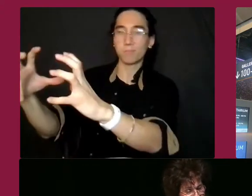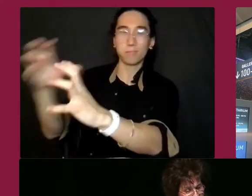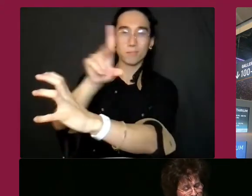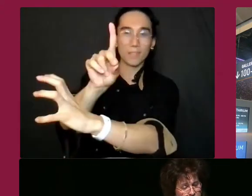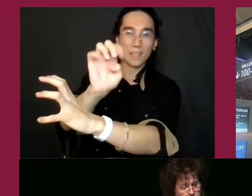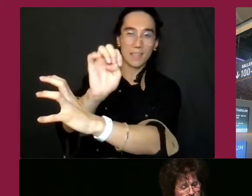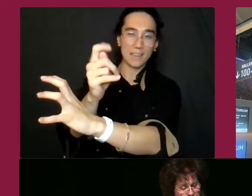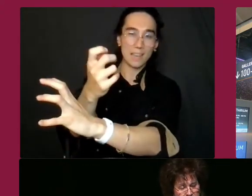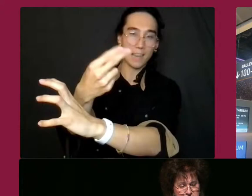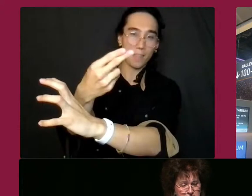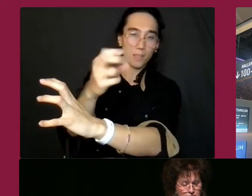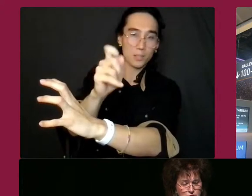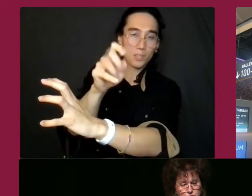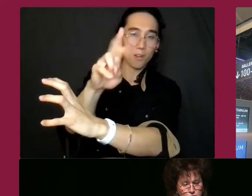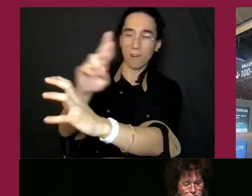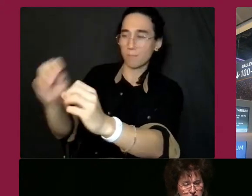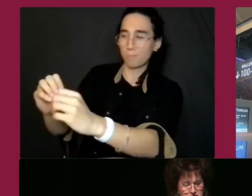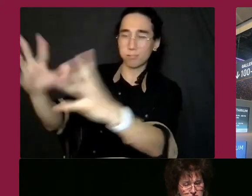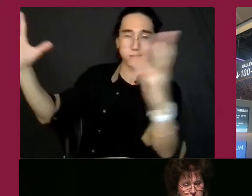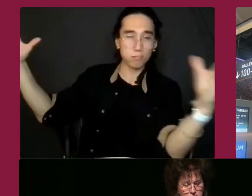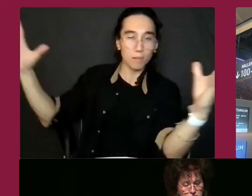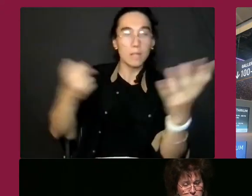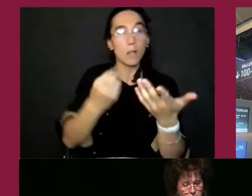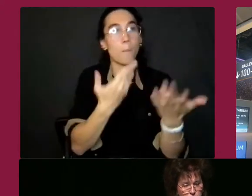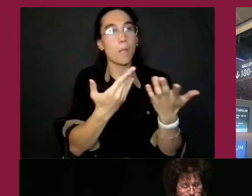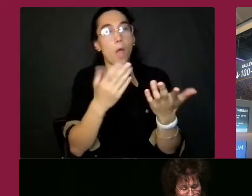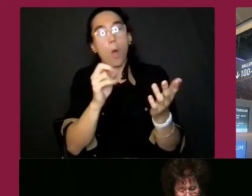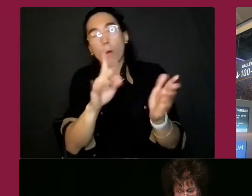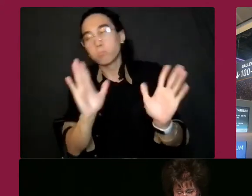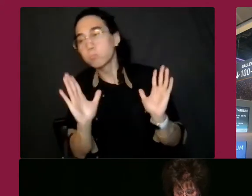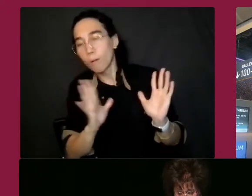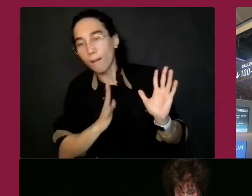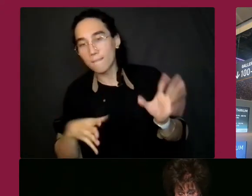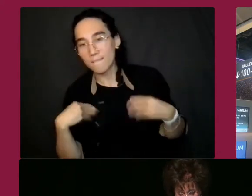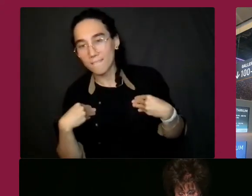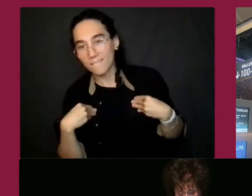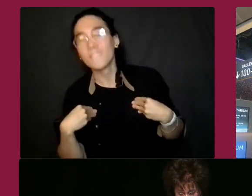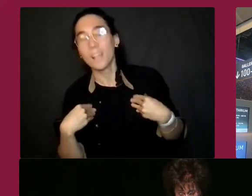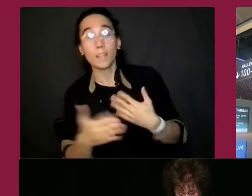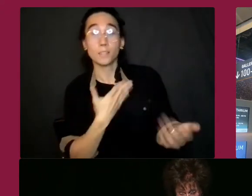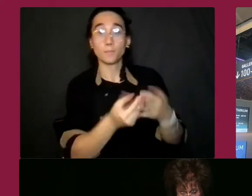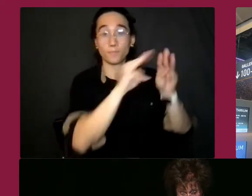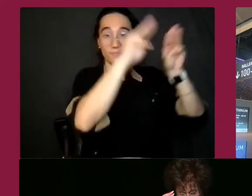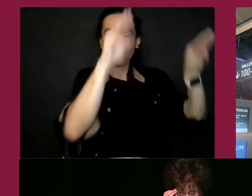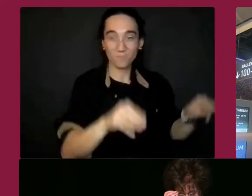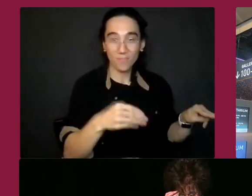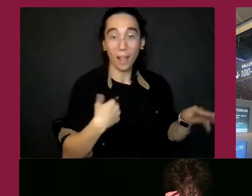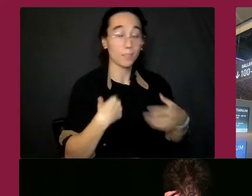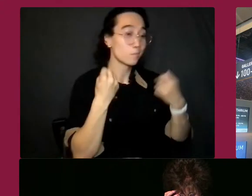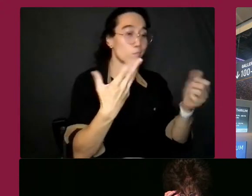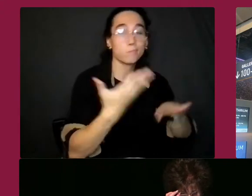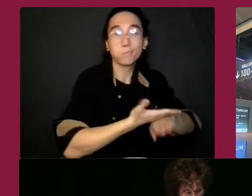Anyway, um, as the museum goes through a lot of its renovations, he said he would be advocating for the return